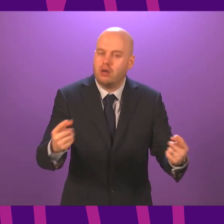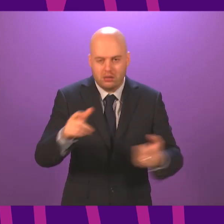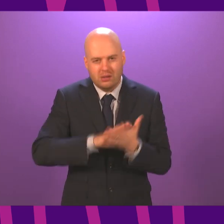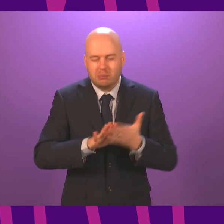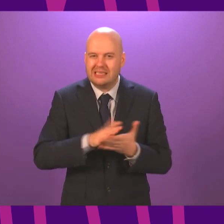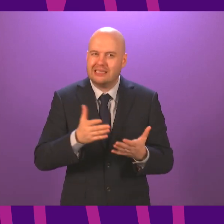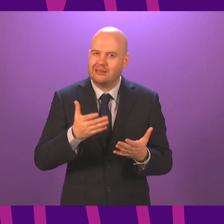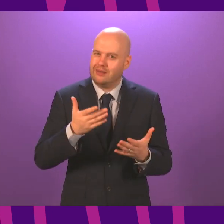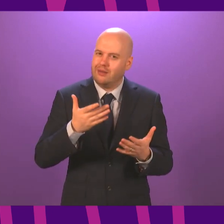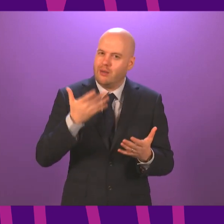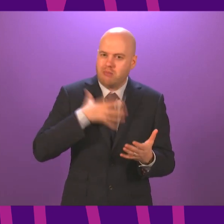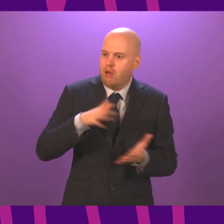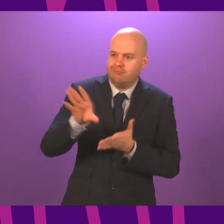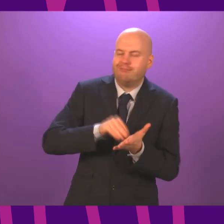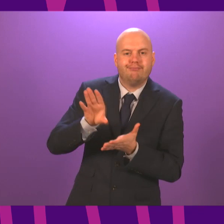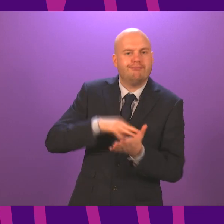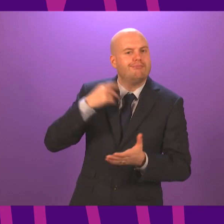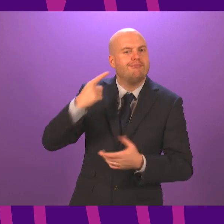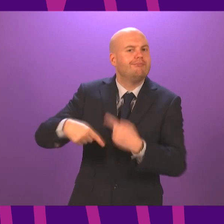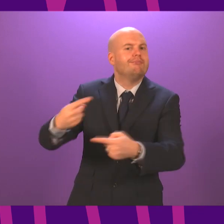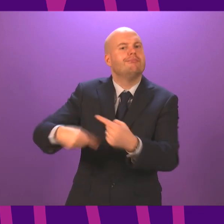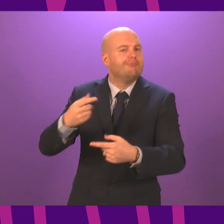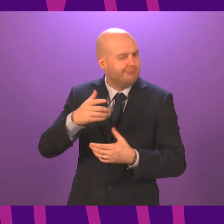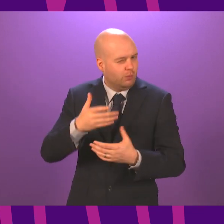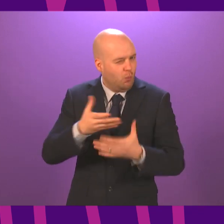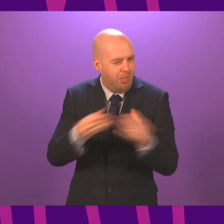their quality of life improved. Can the cabinet secretary say anything to reassure me that we